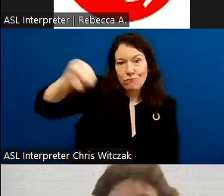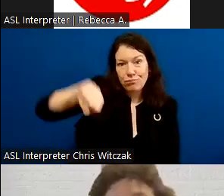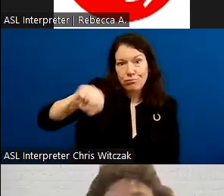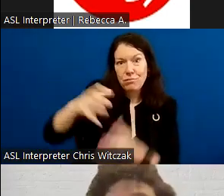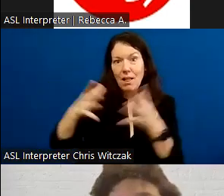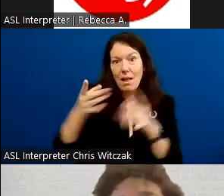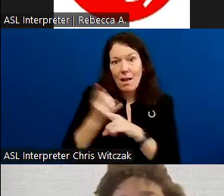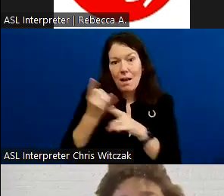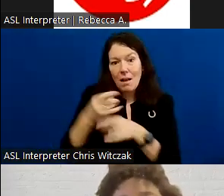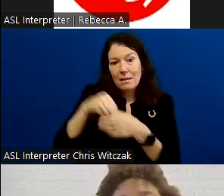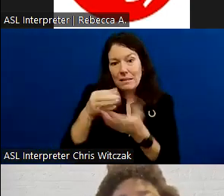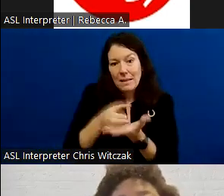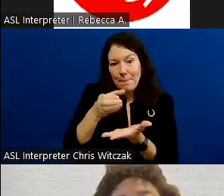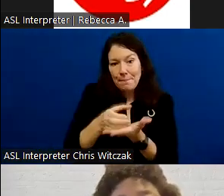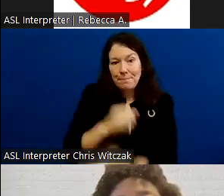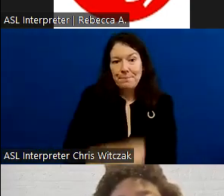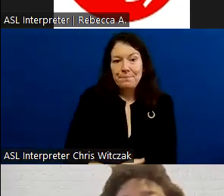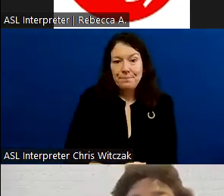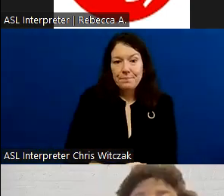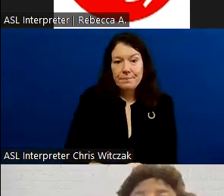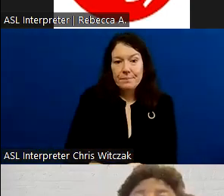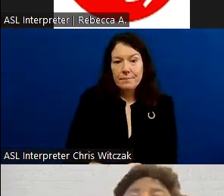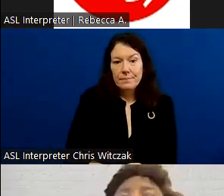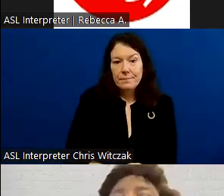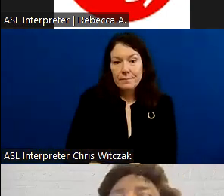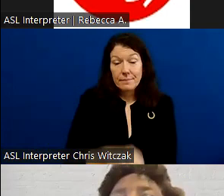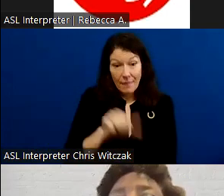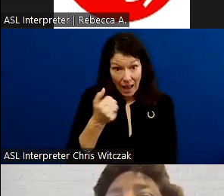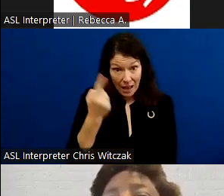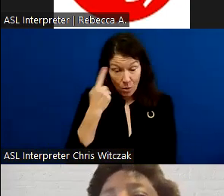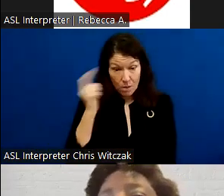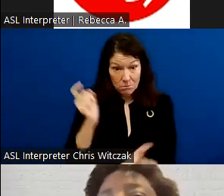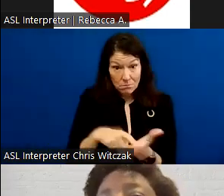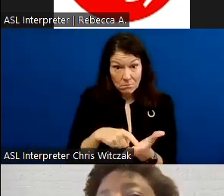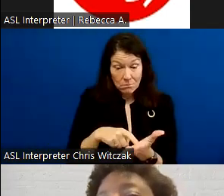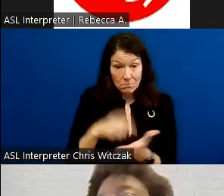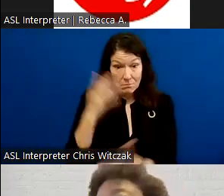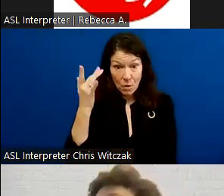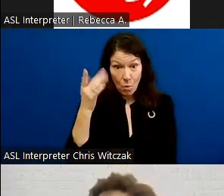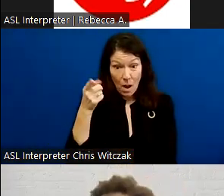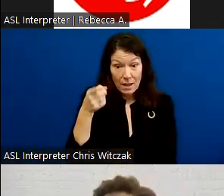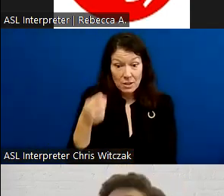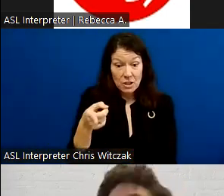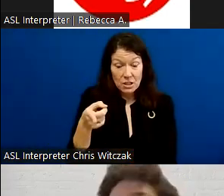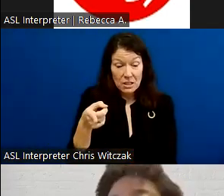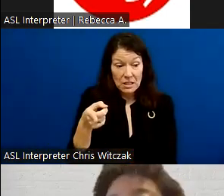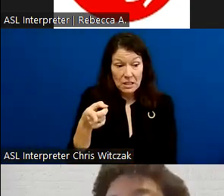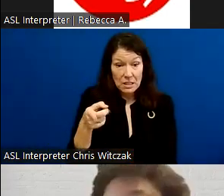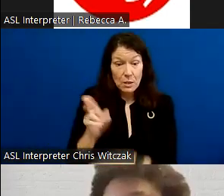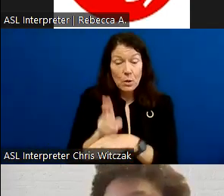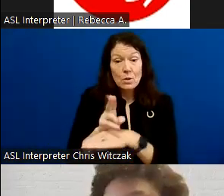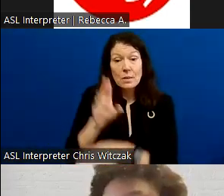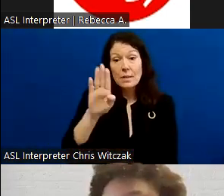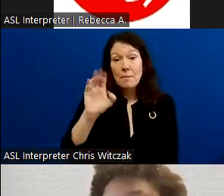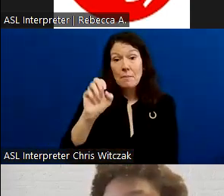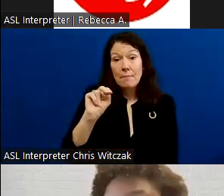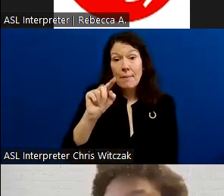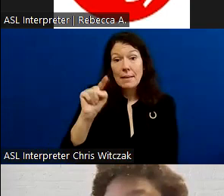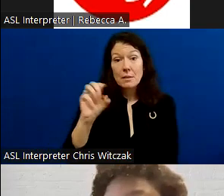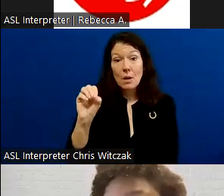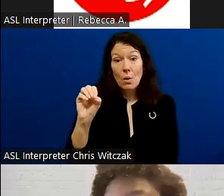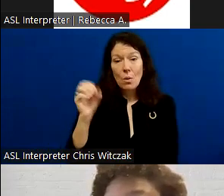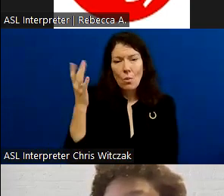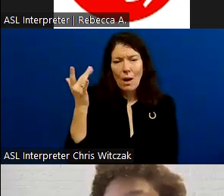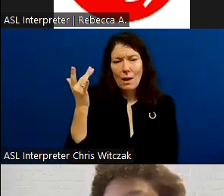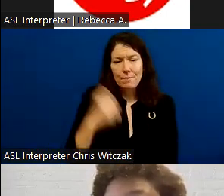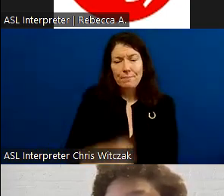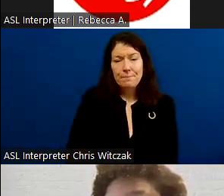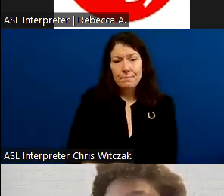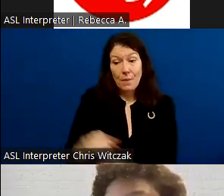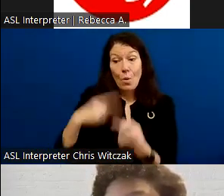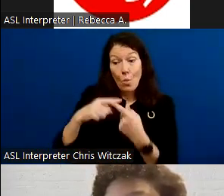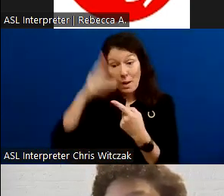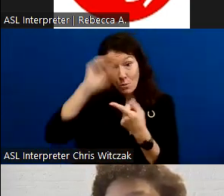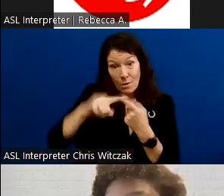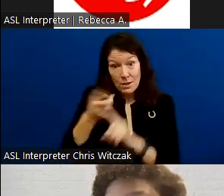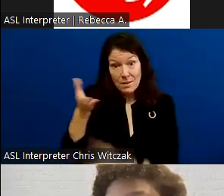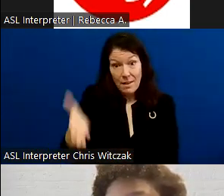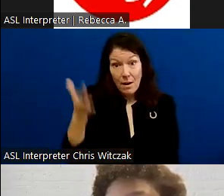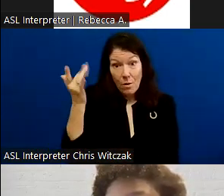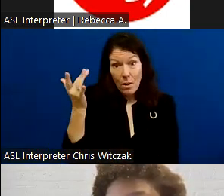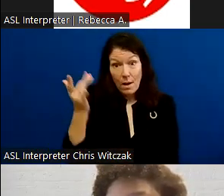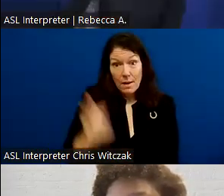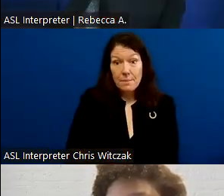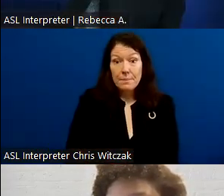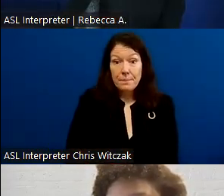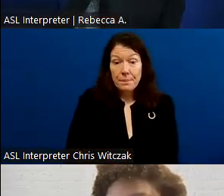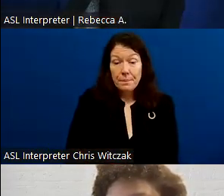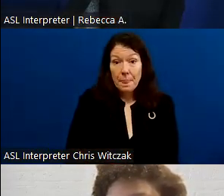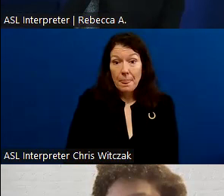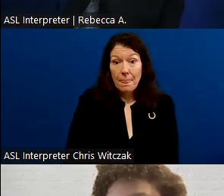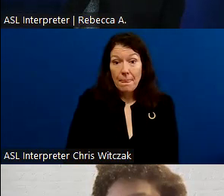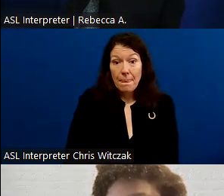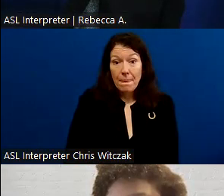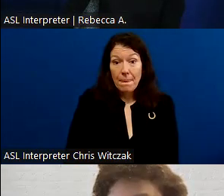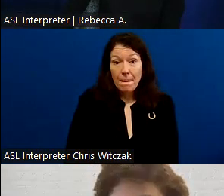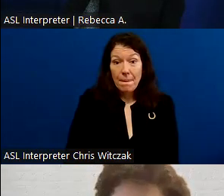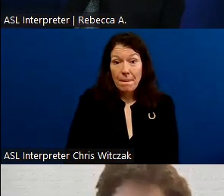um did anyone catch why she takes the benzodiazepines when he's around?